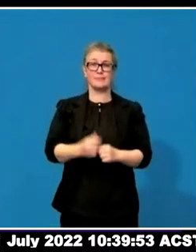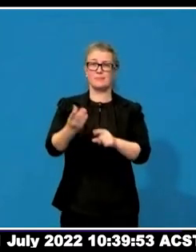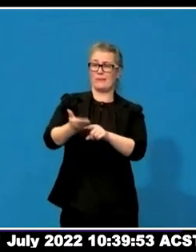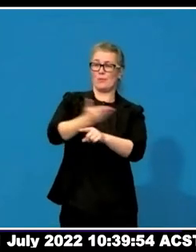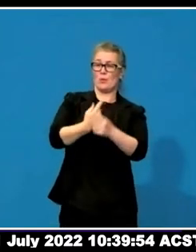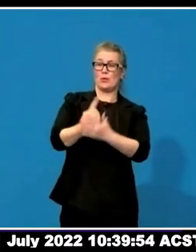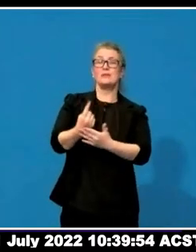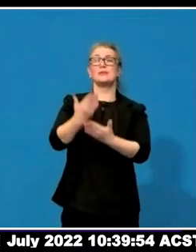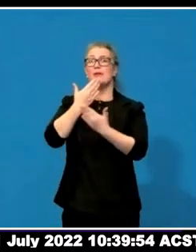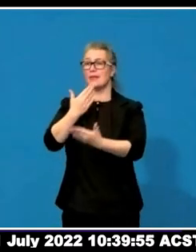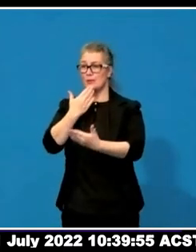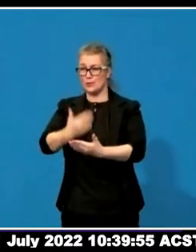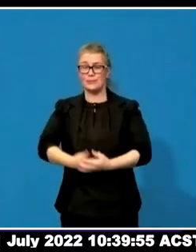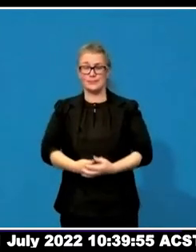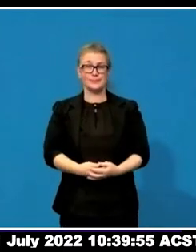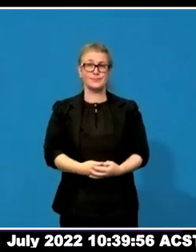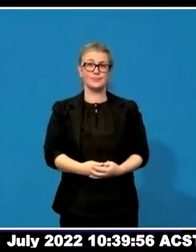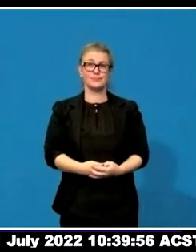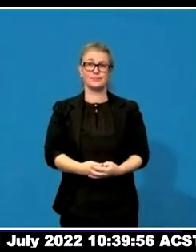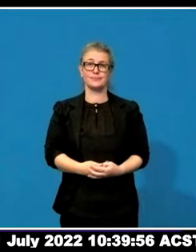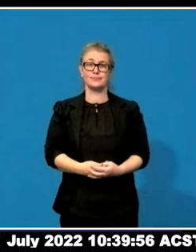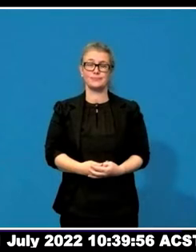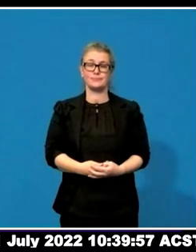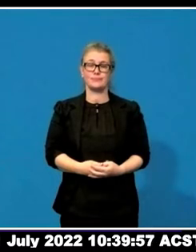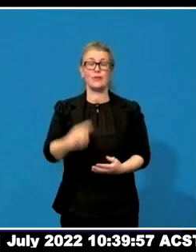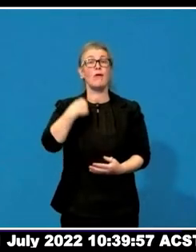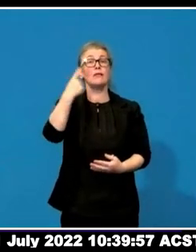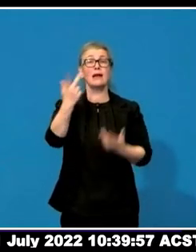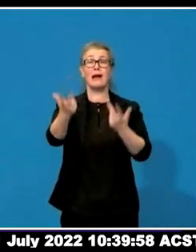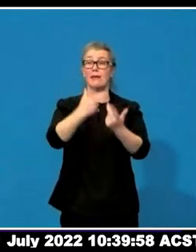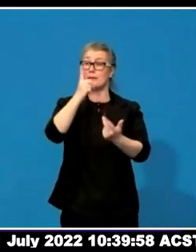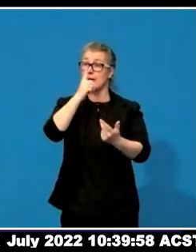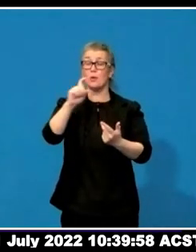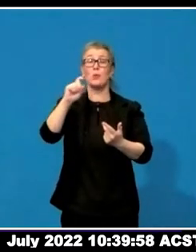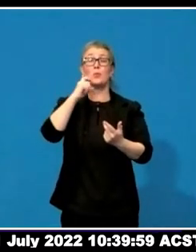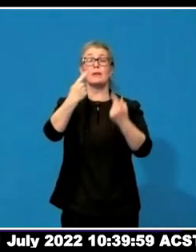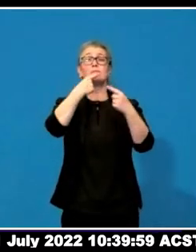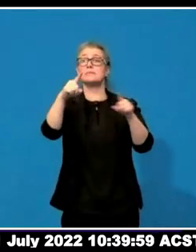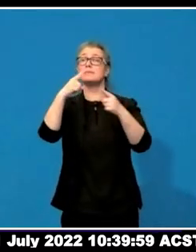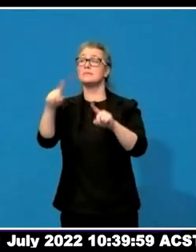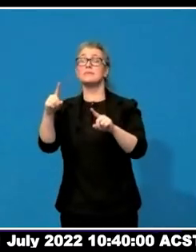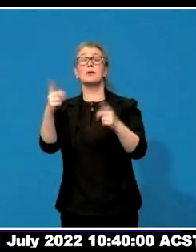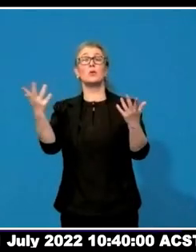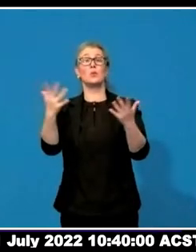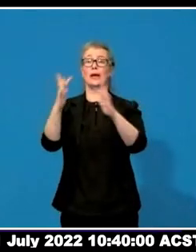Thank you very much. There are, I think, appearances to be announced remotely. Can we commence with the State of New South Wales?